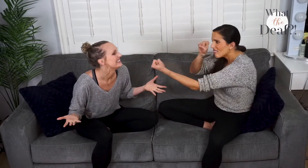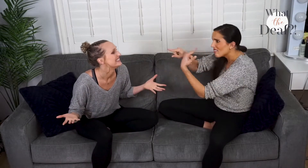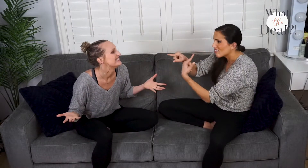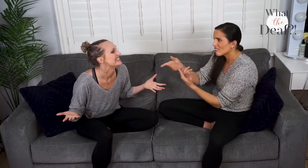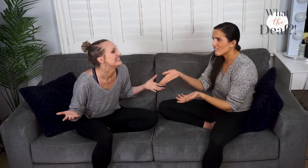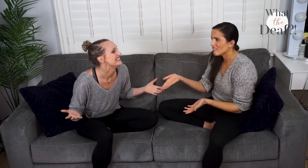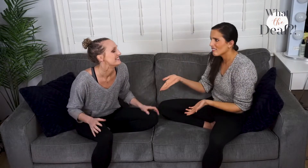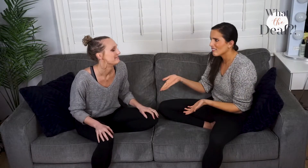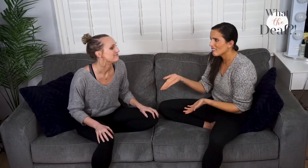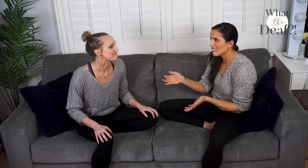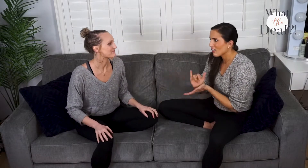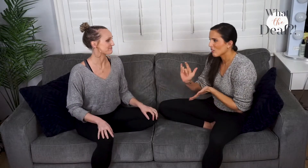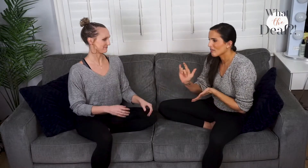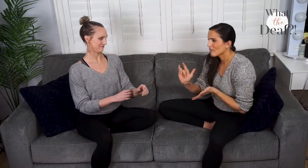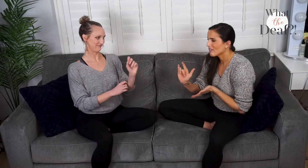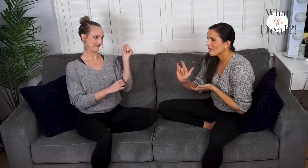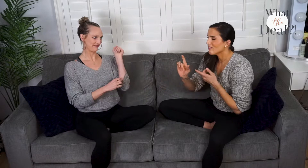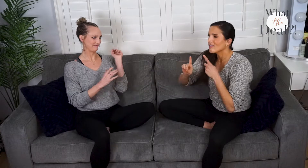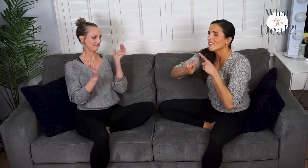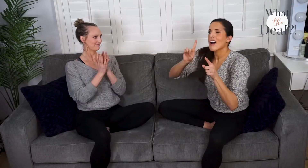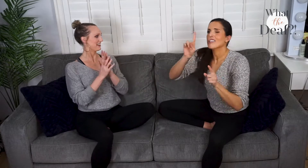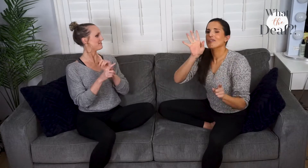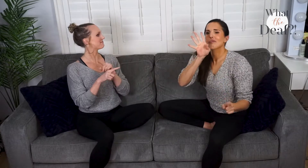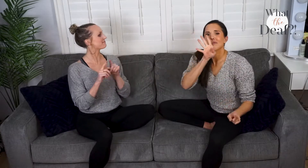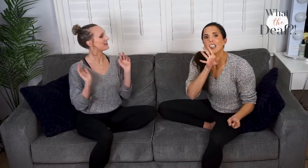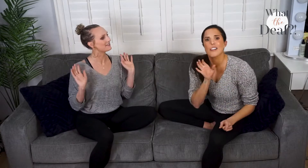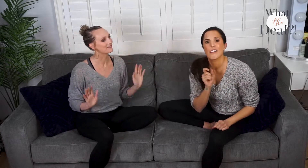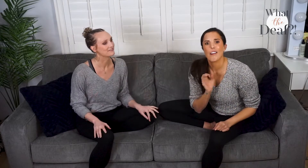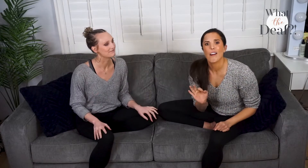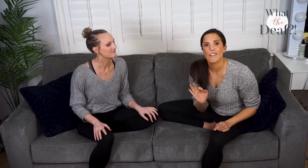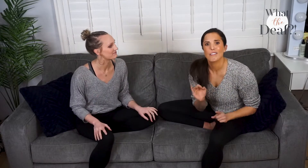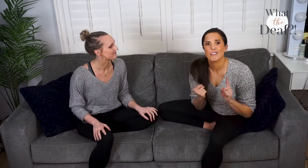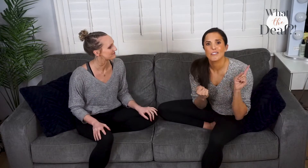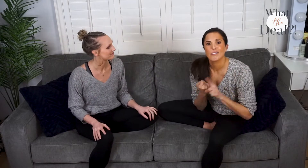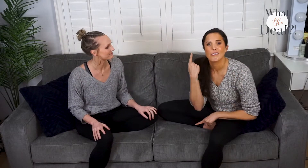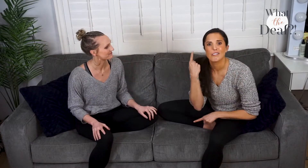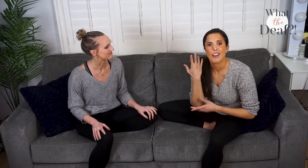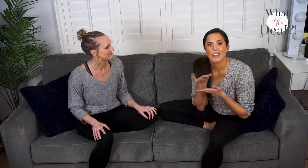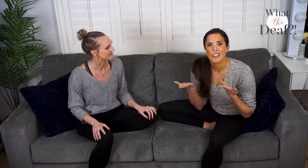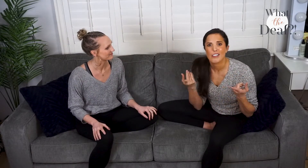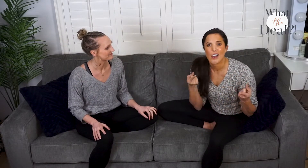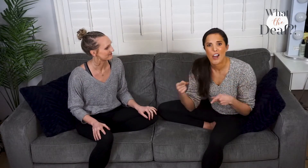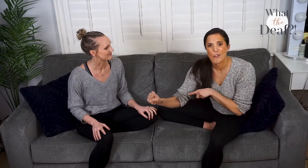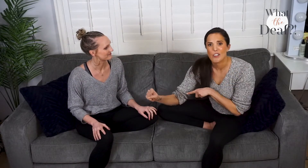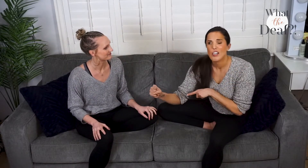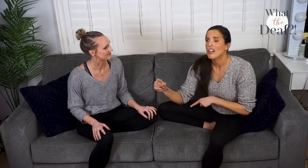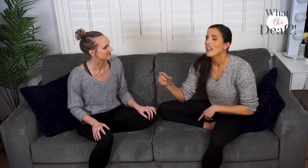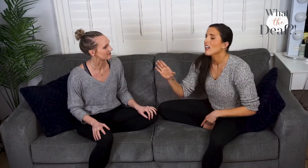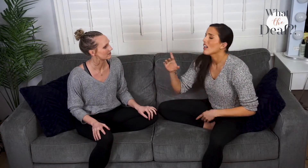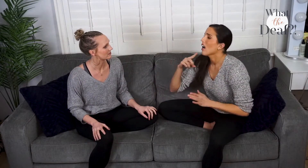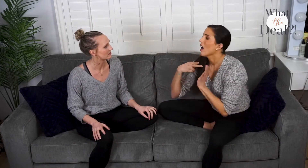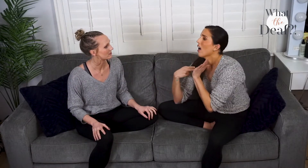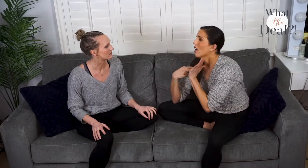We just think alike. That's all. Yeah. But speaking of random things that happen,